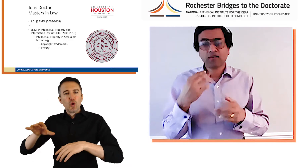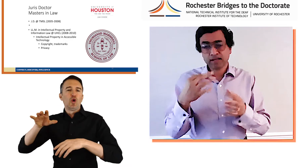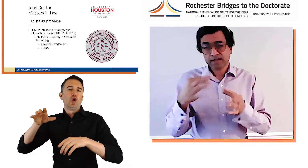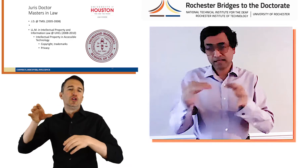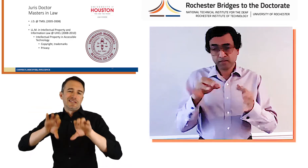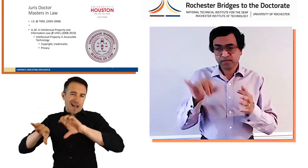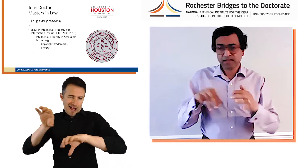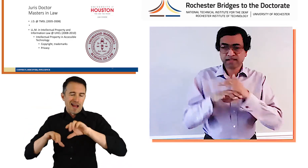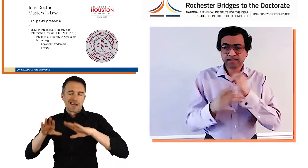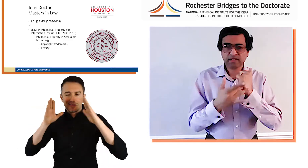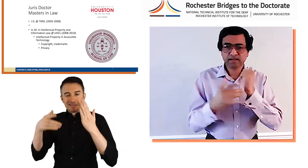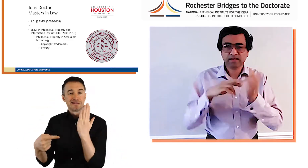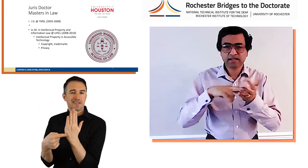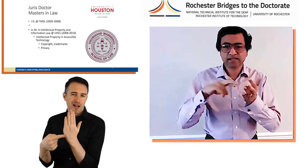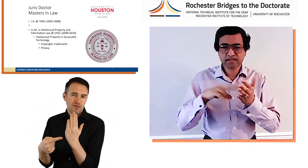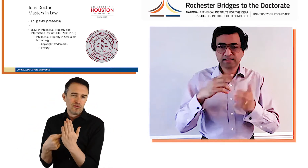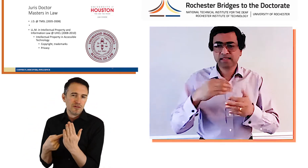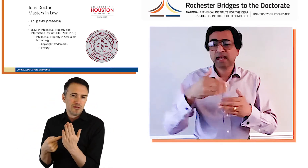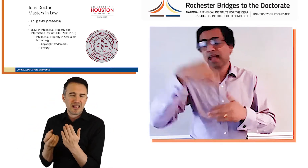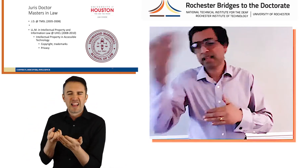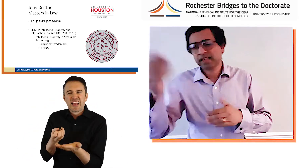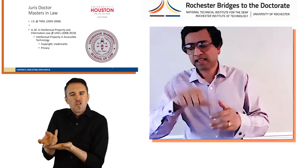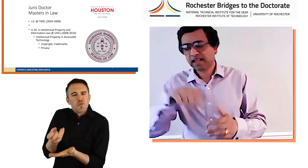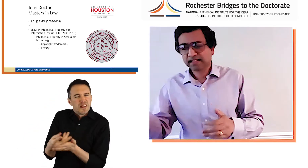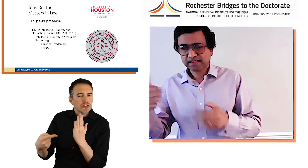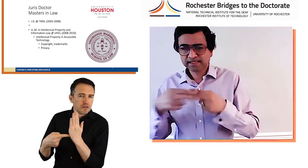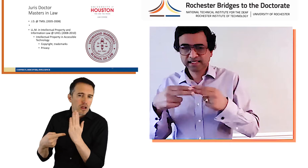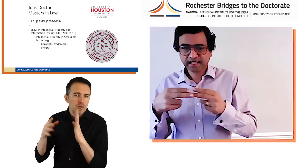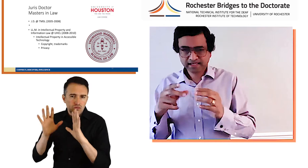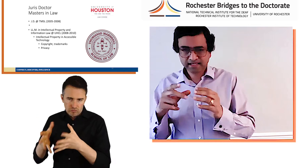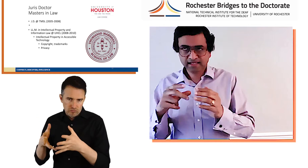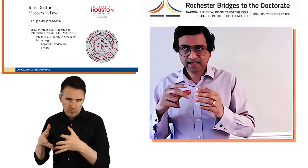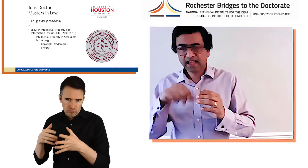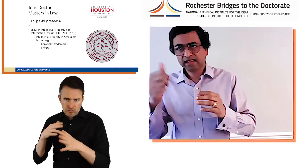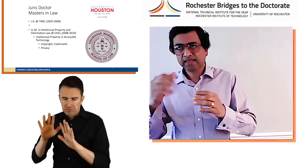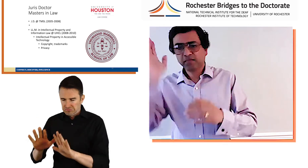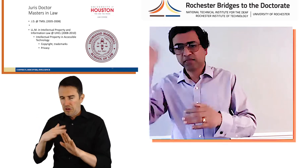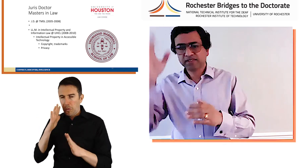and to do research on accessible technology, and I'll explain more about my research on